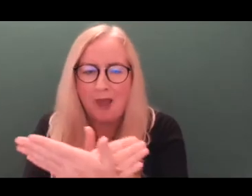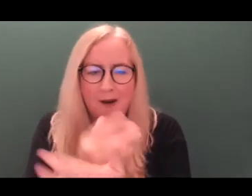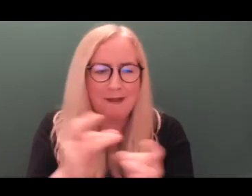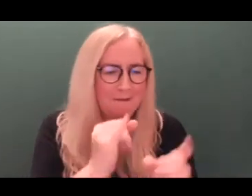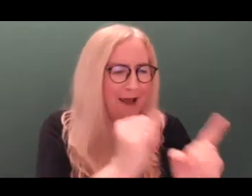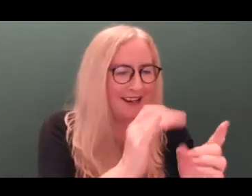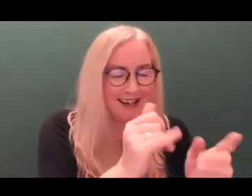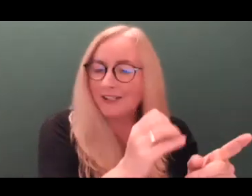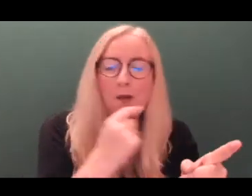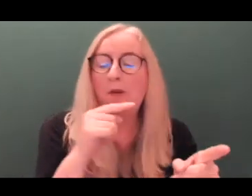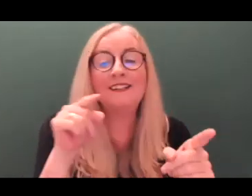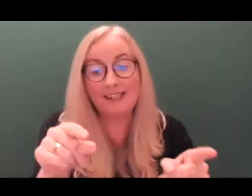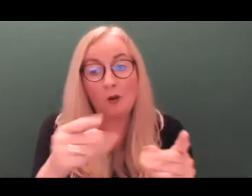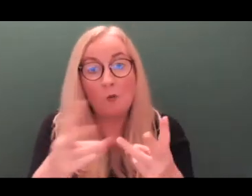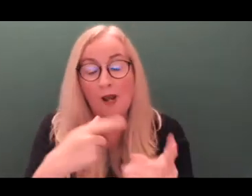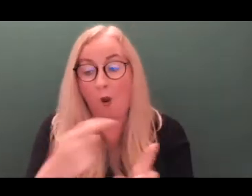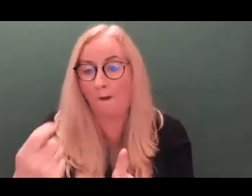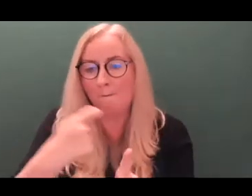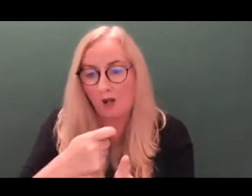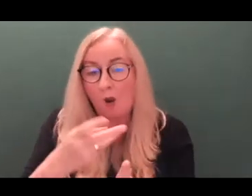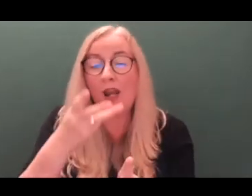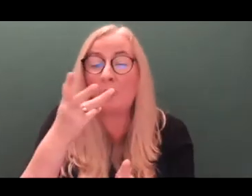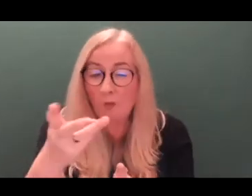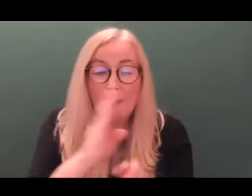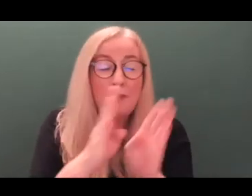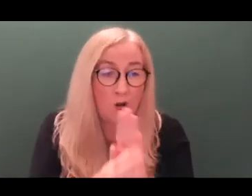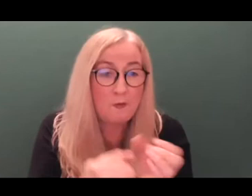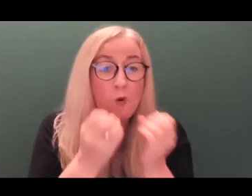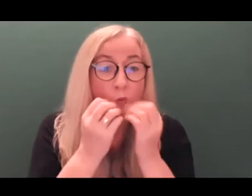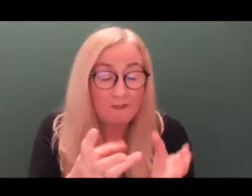wards even where I am appointed, it will be wonderful, they'll have so much more freedoms,